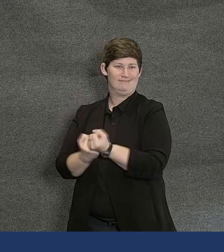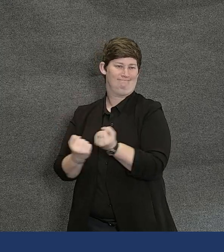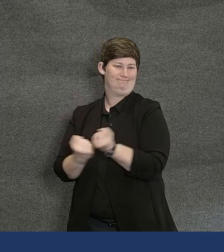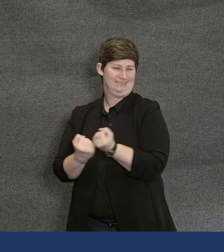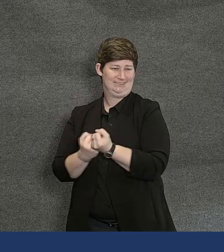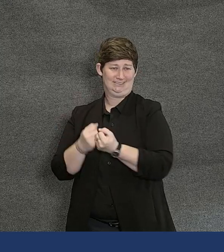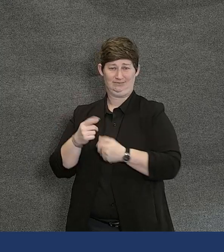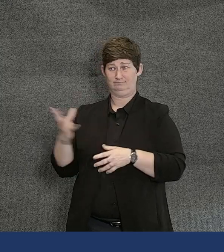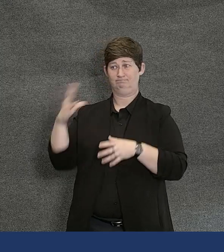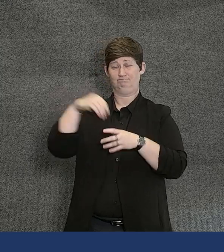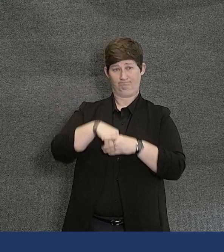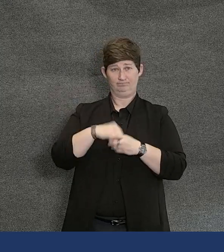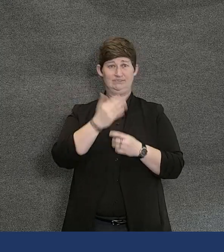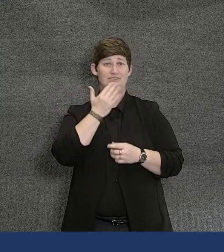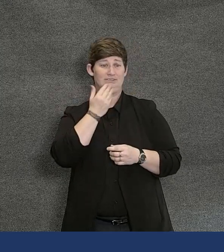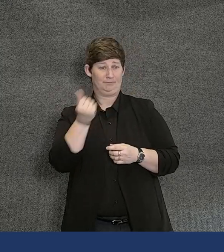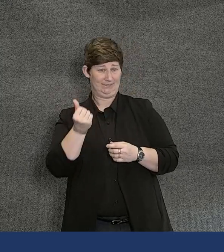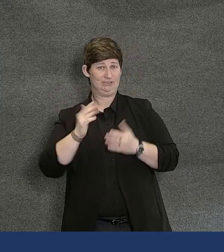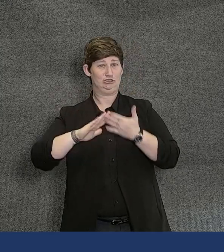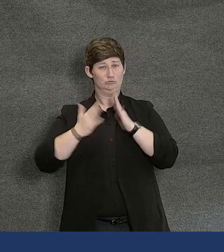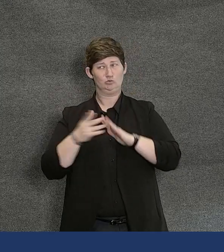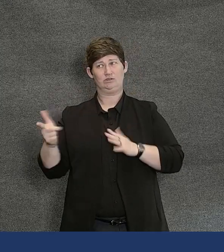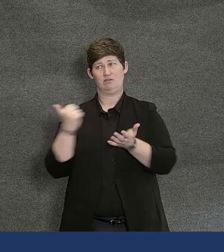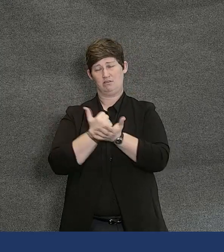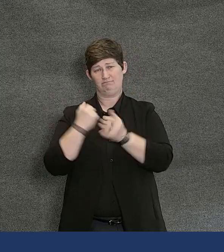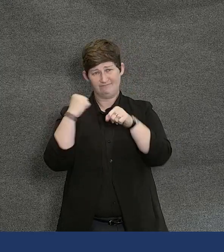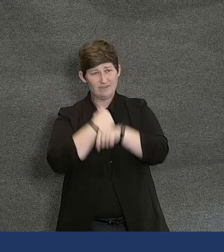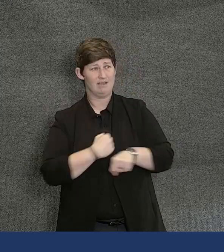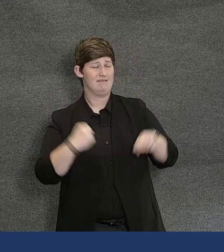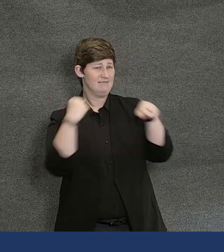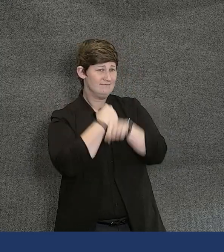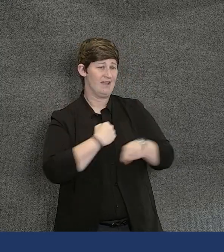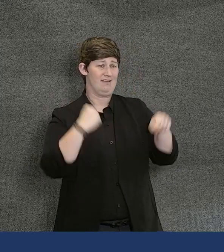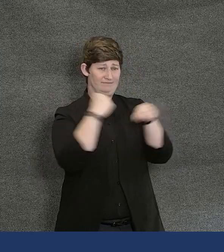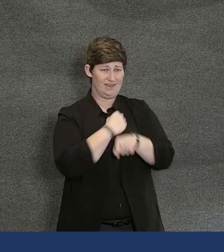has fought tooth and nail to get insulin affordable so